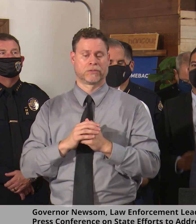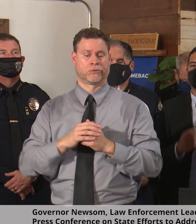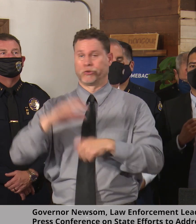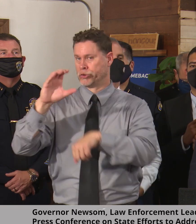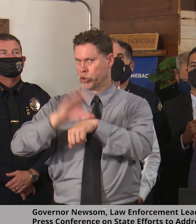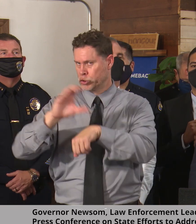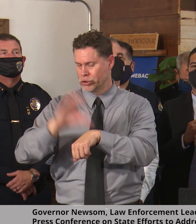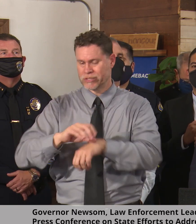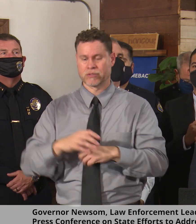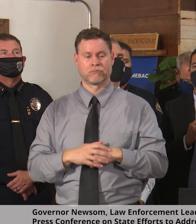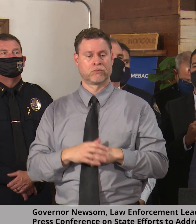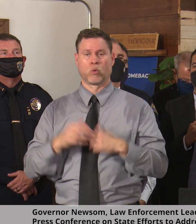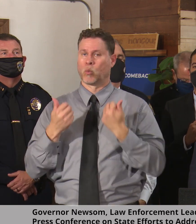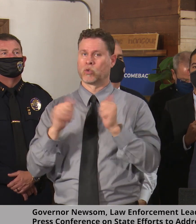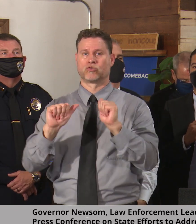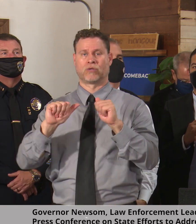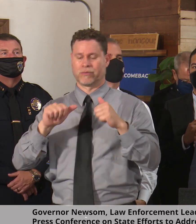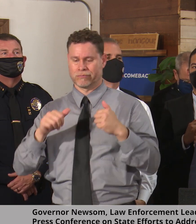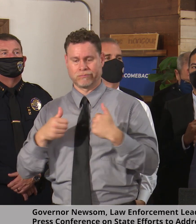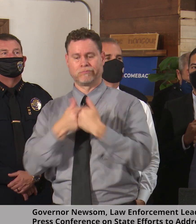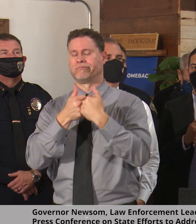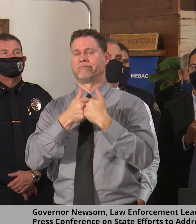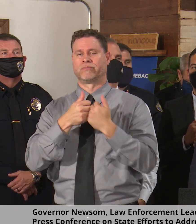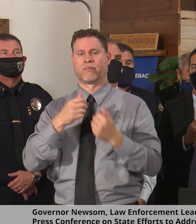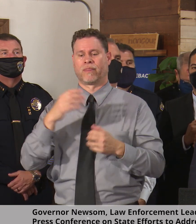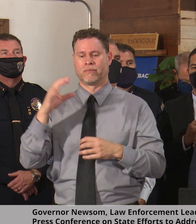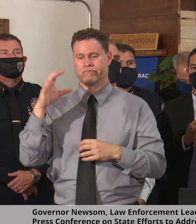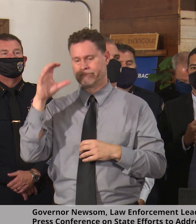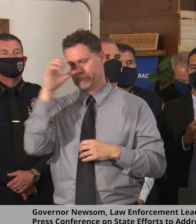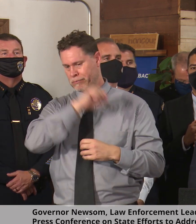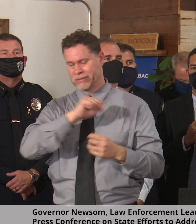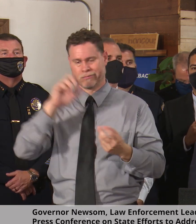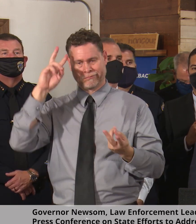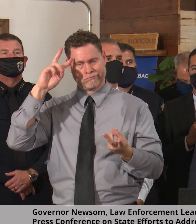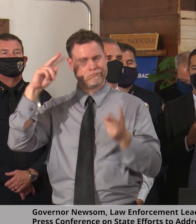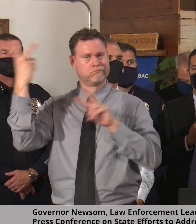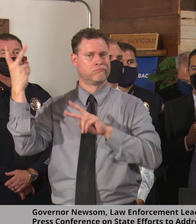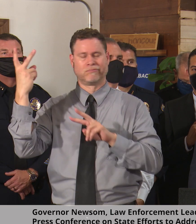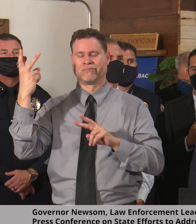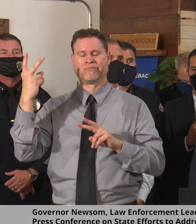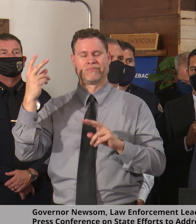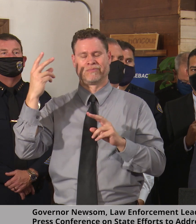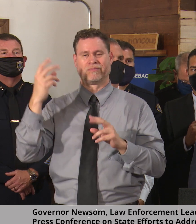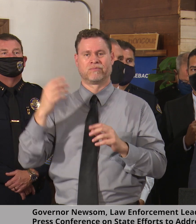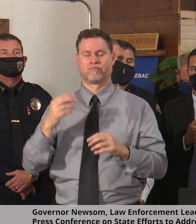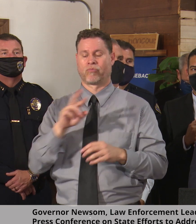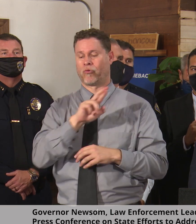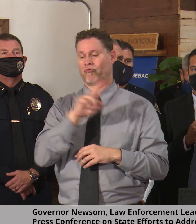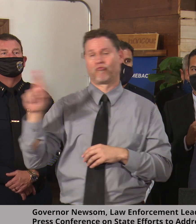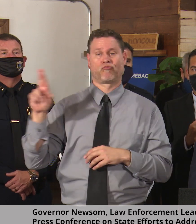we are trying to combat the misinformation on these right-wing shows, these right-wing pundits